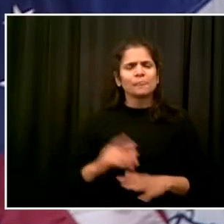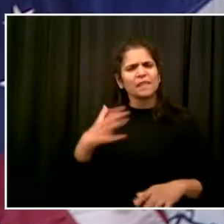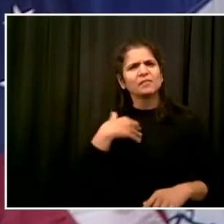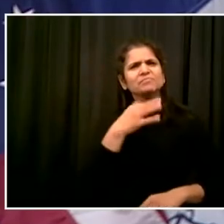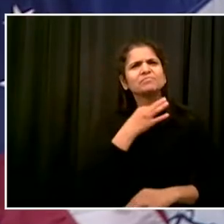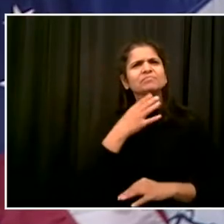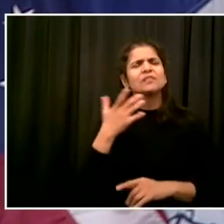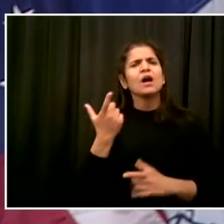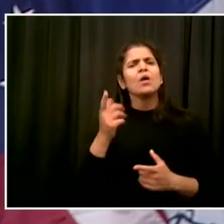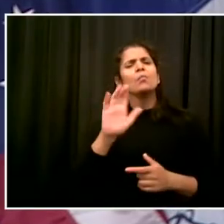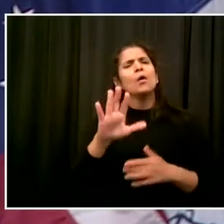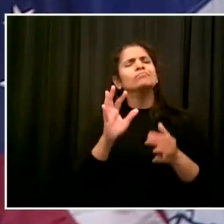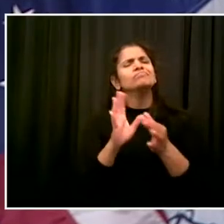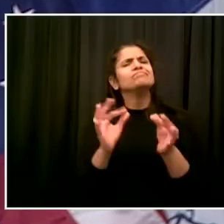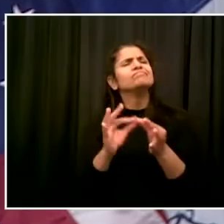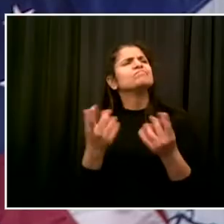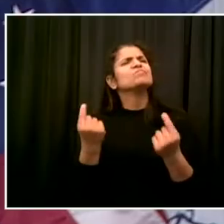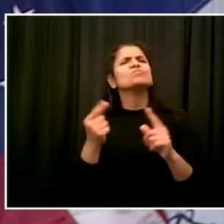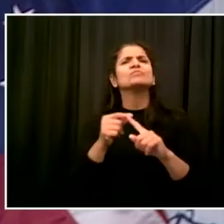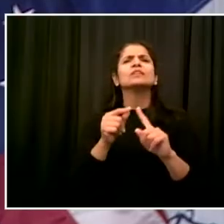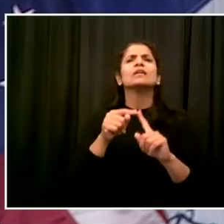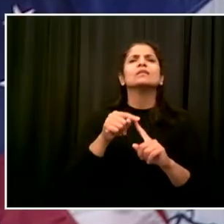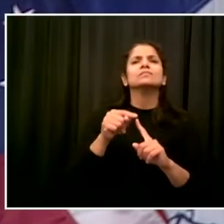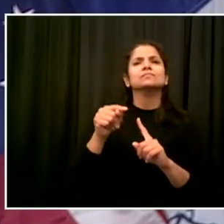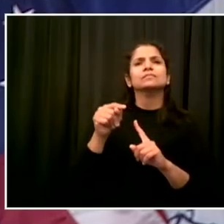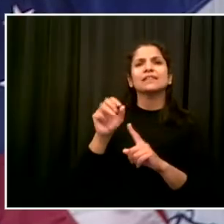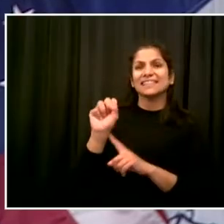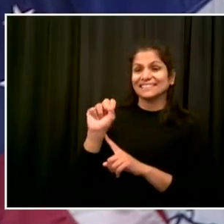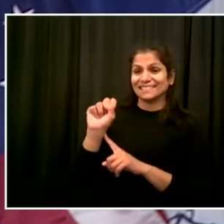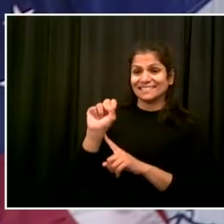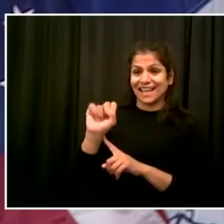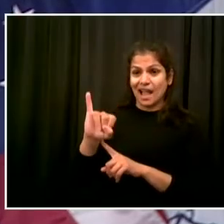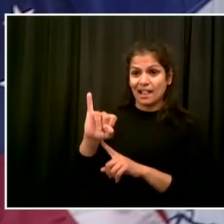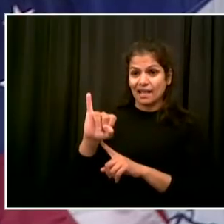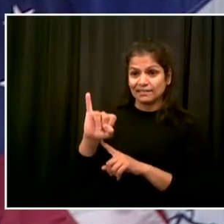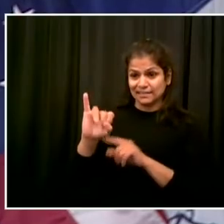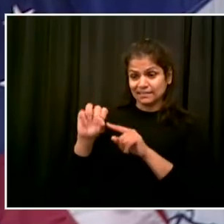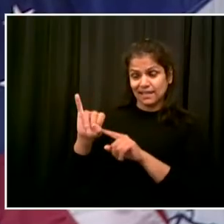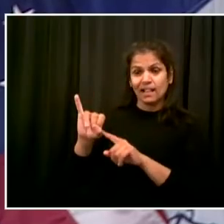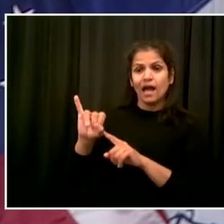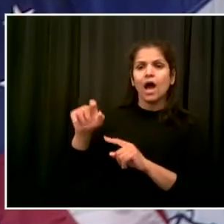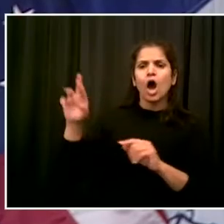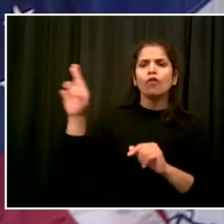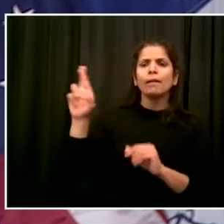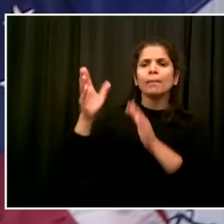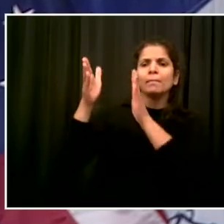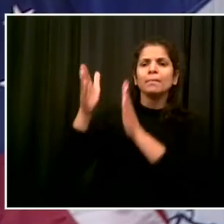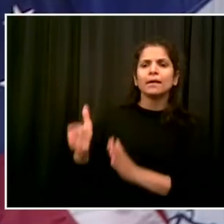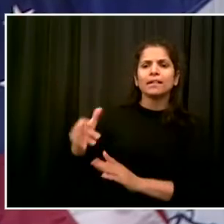FROM THE STATEN ISLAND ADVANCE. MR. MAYOR, I WANT TO KNOW WHAT ISYOR U MESGESA TO STATEN ISLAND